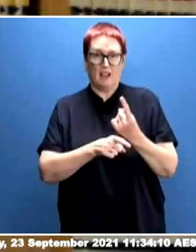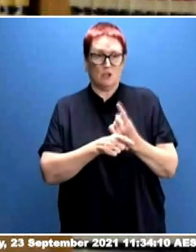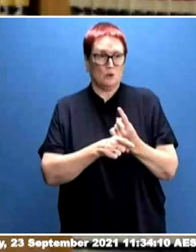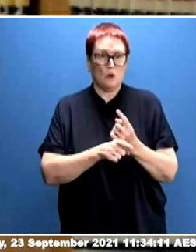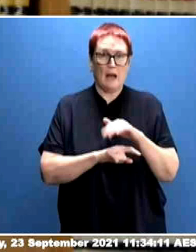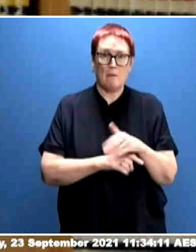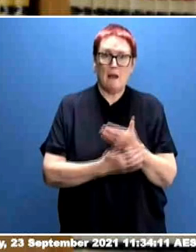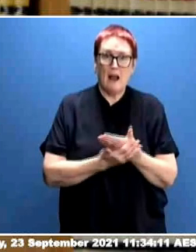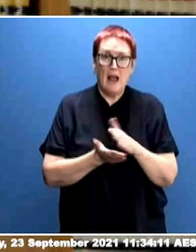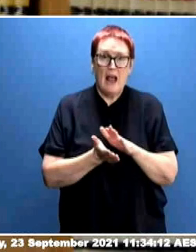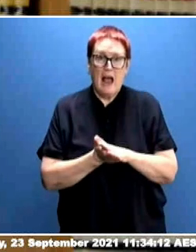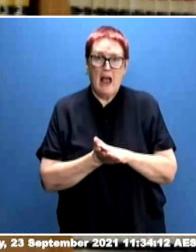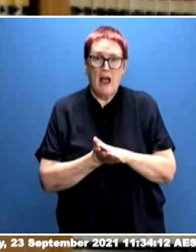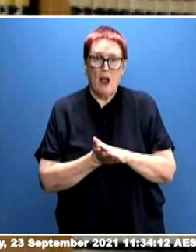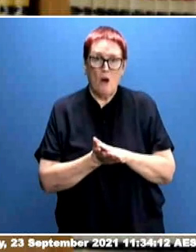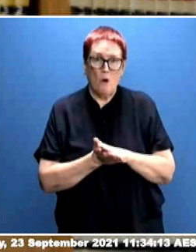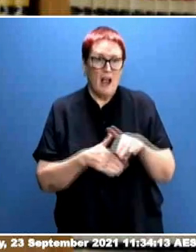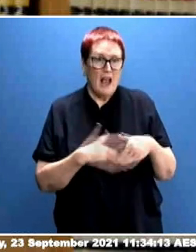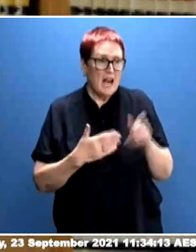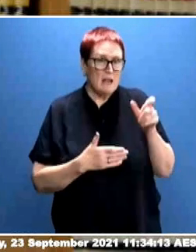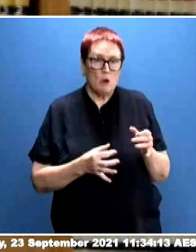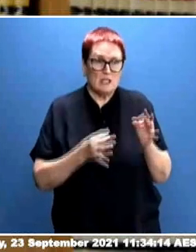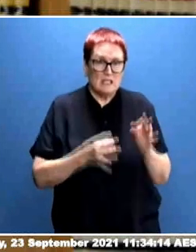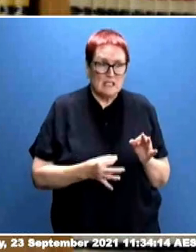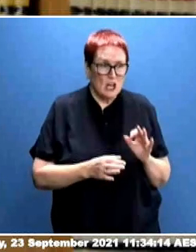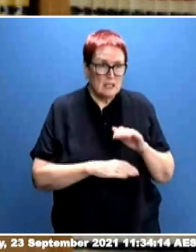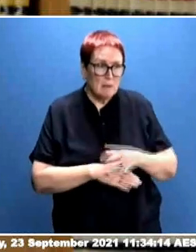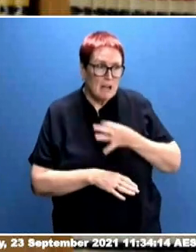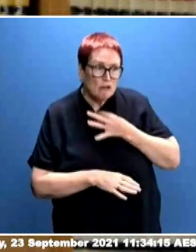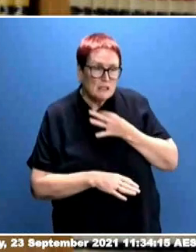of whether a child is at risk. Yes, I won't press you in that case.